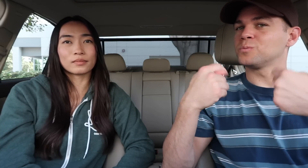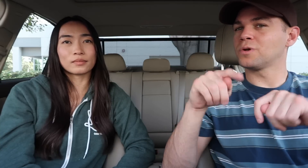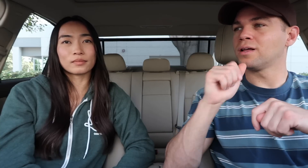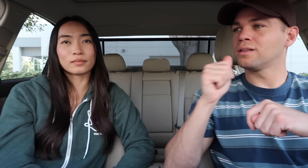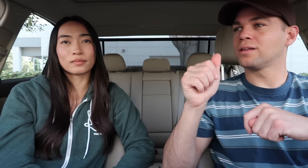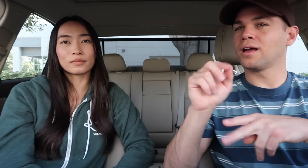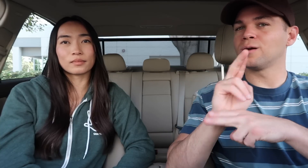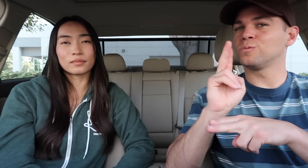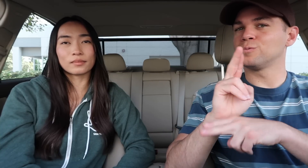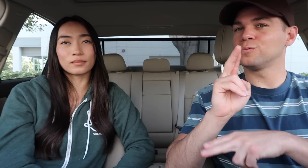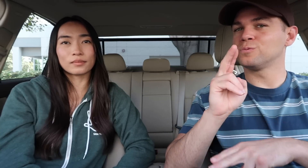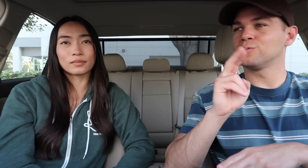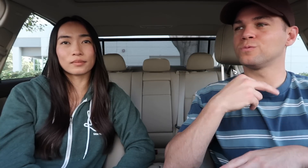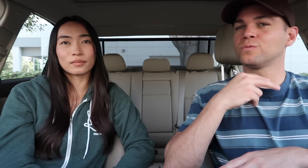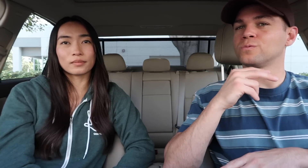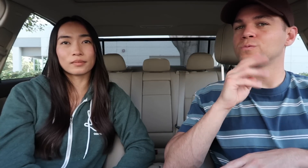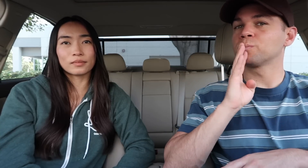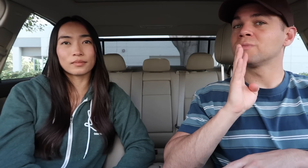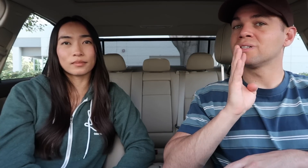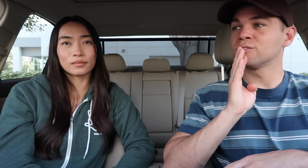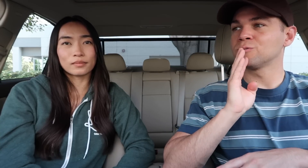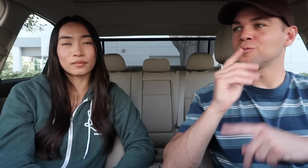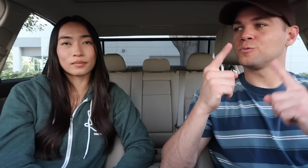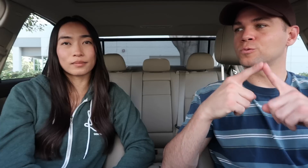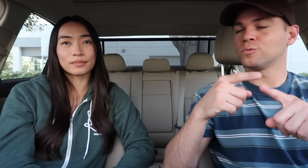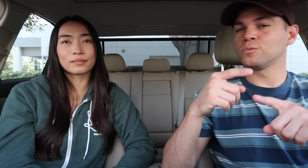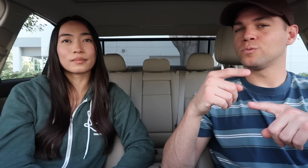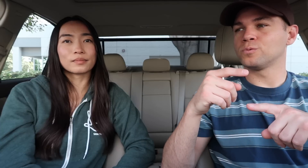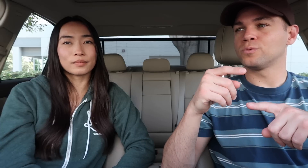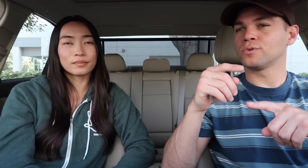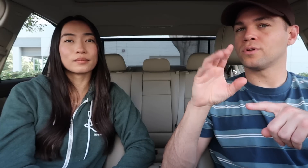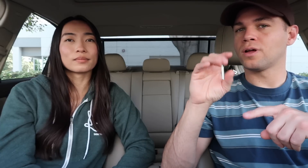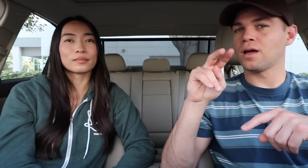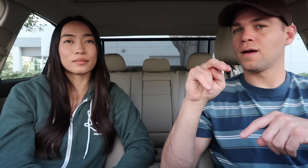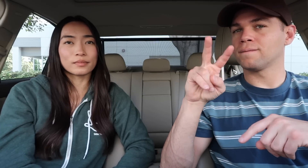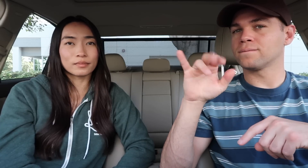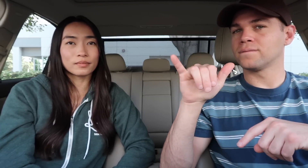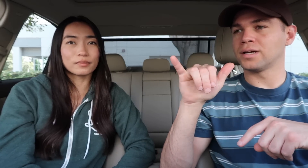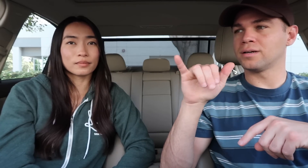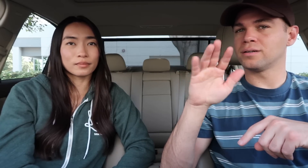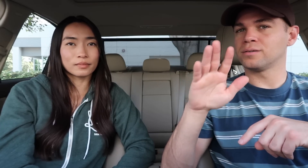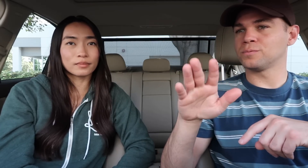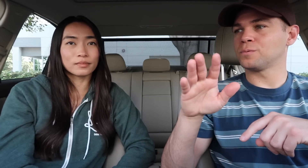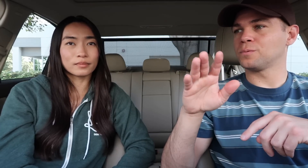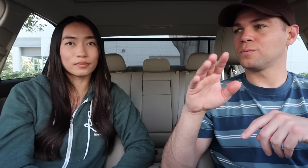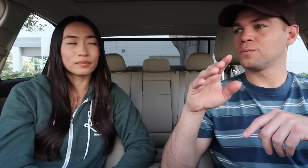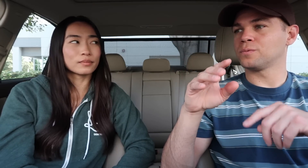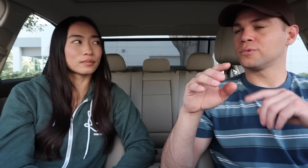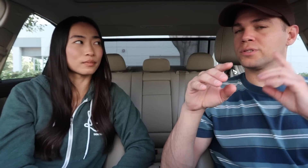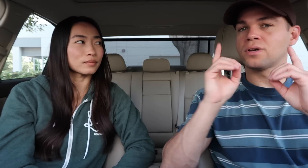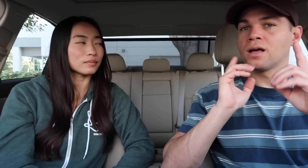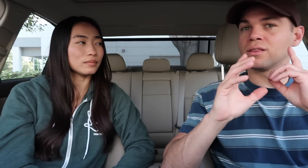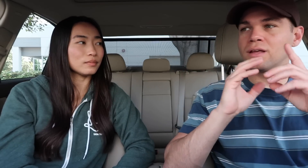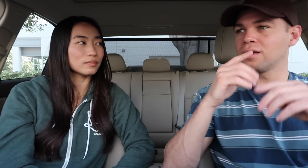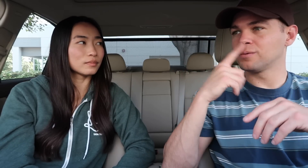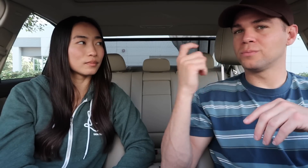maybe try not to use speech to convey your dialogue